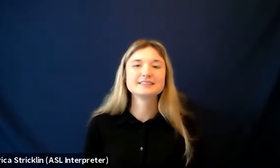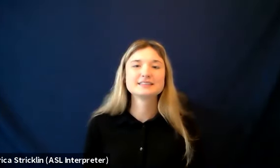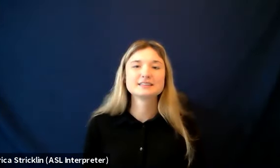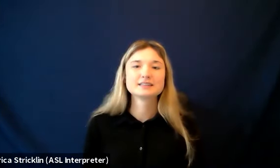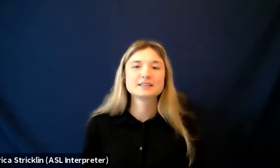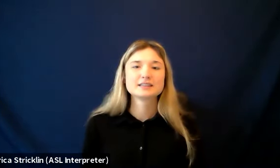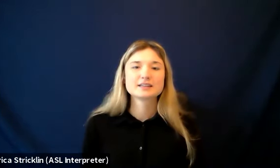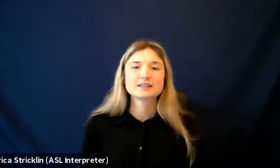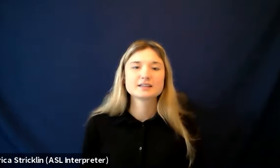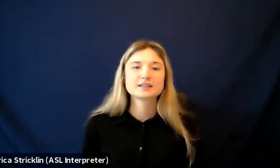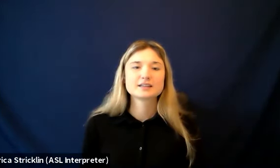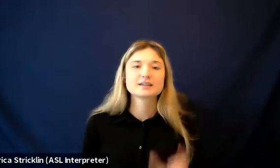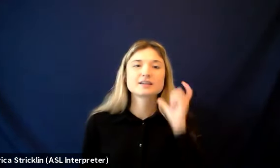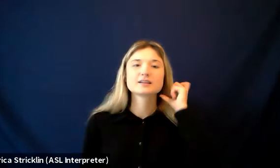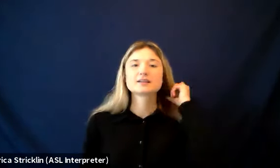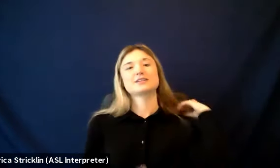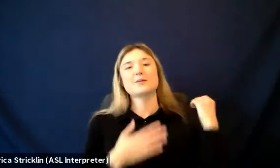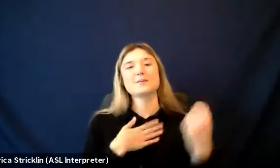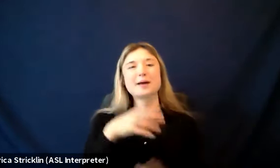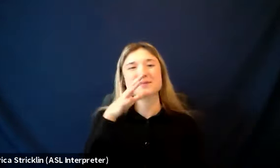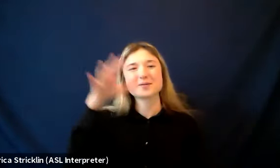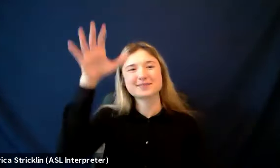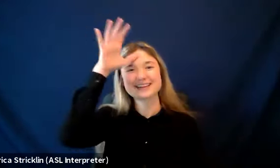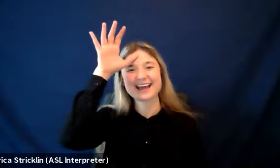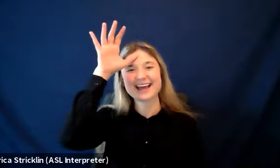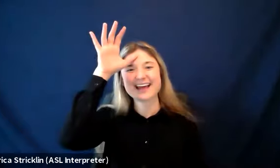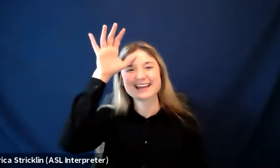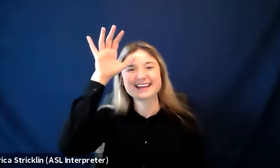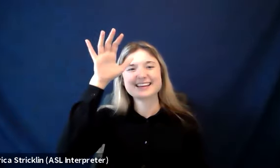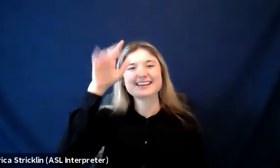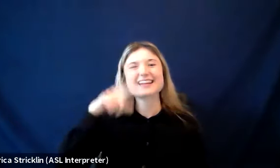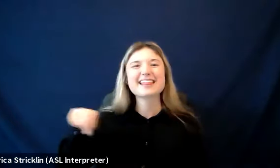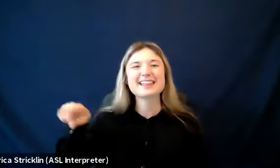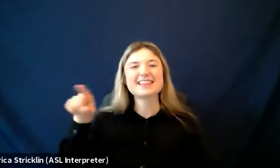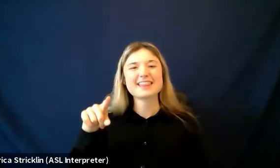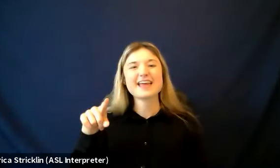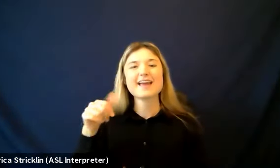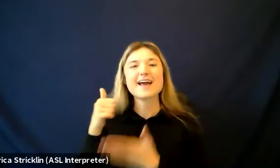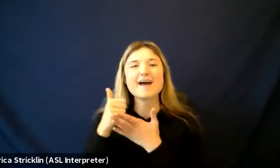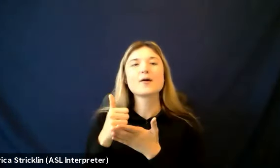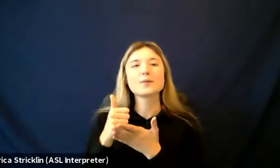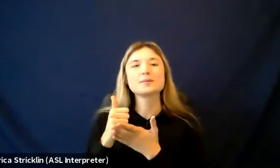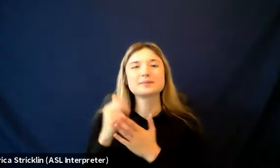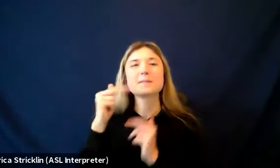Or like my mother and my father. Oh they, um, they definitely laid on the foundation for me.